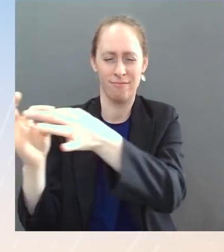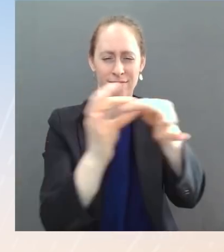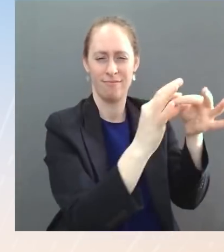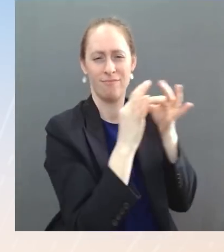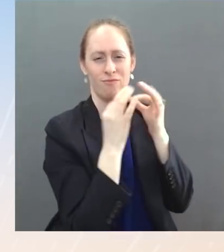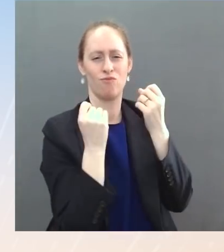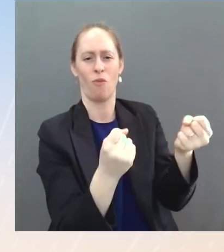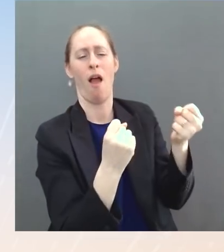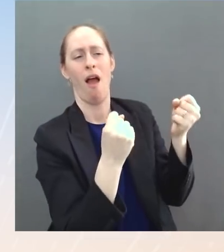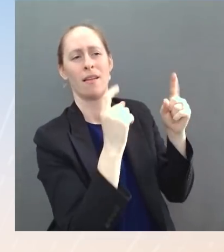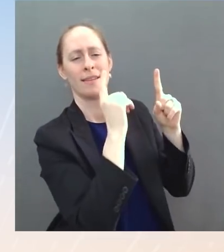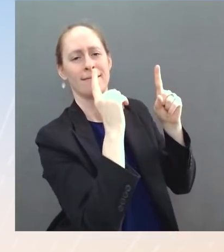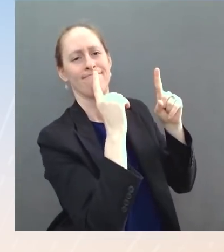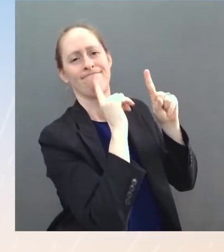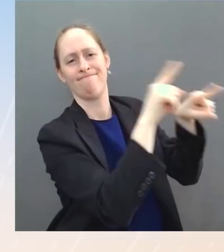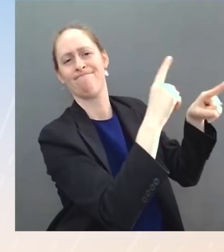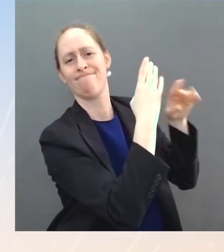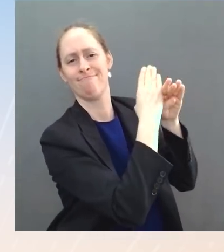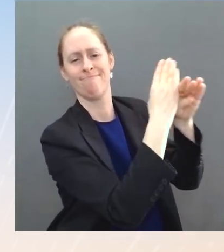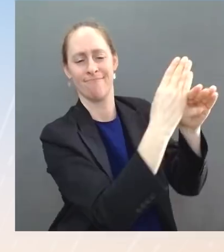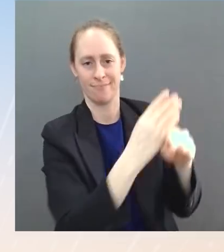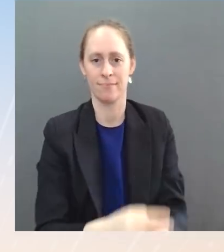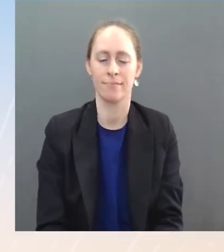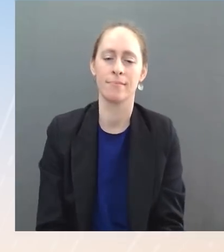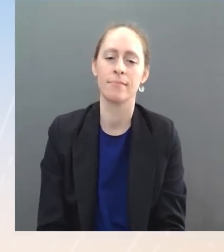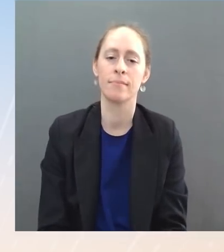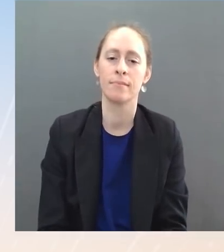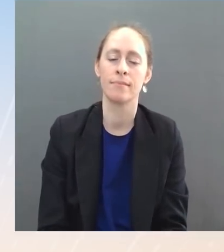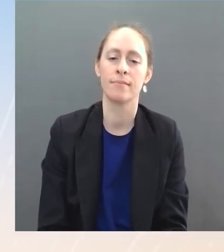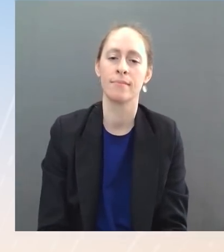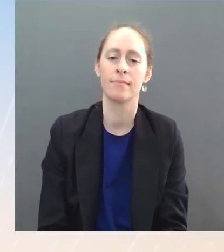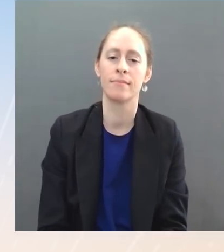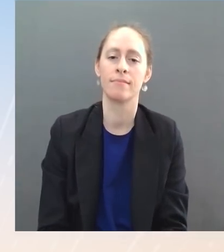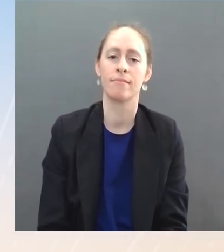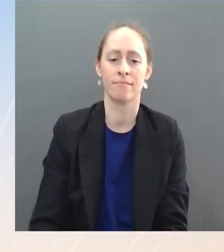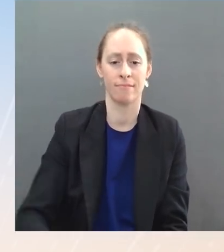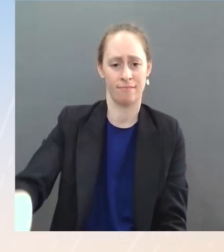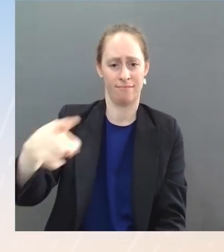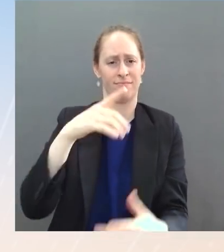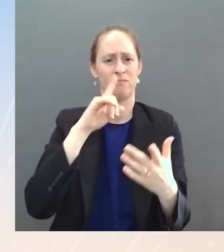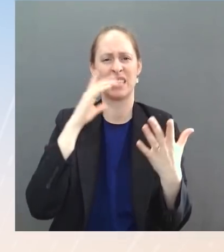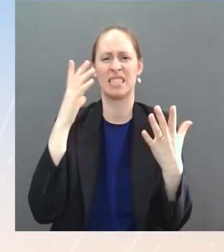and reinvigorated Western unity at a series of summits in Brussels just 11 days ago,